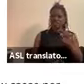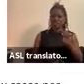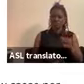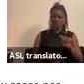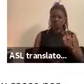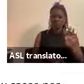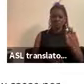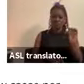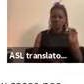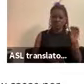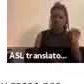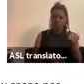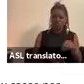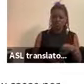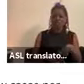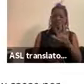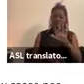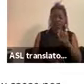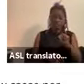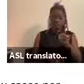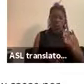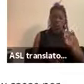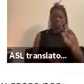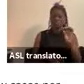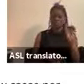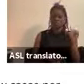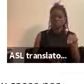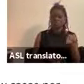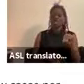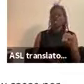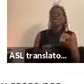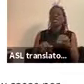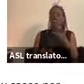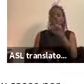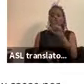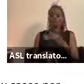And as we discussed earlier in the lower left, covid-19 hospitalizations are